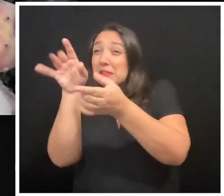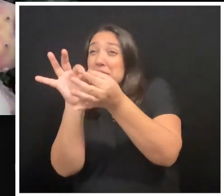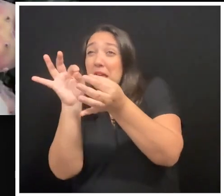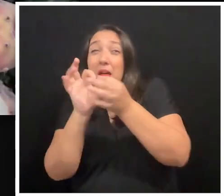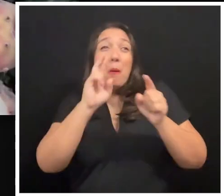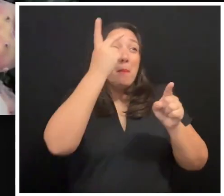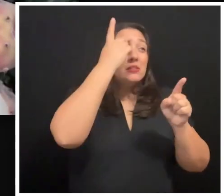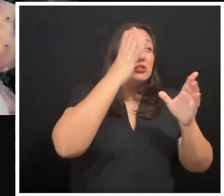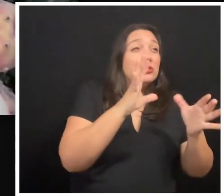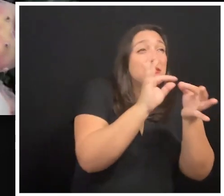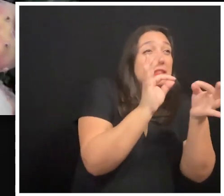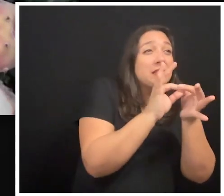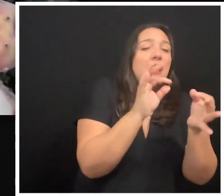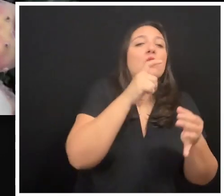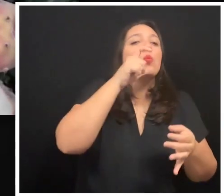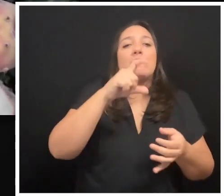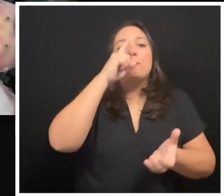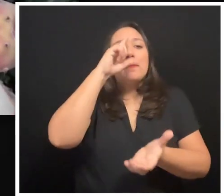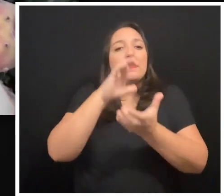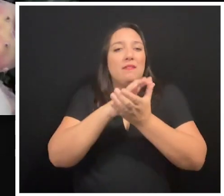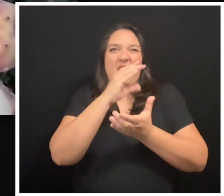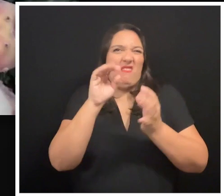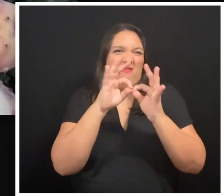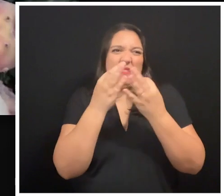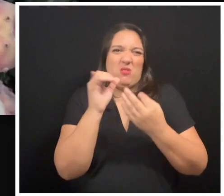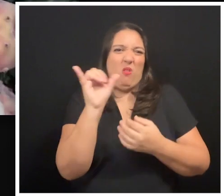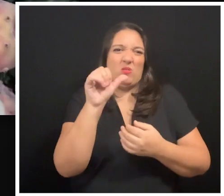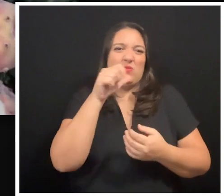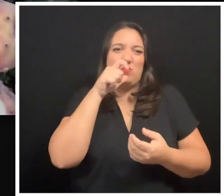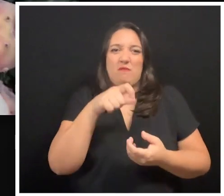what politicians are telling them, and even what their family members are telling them.